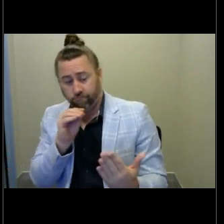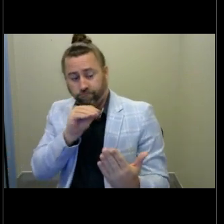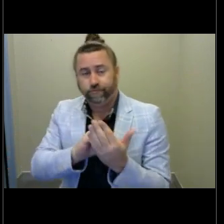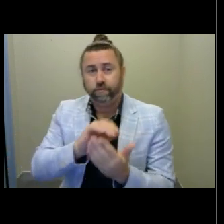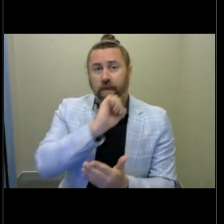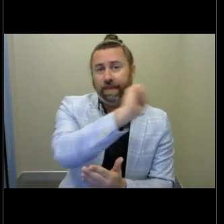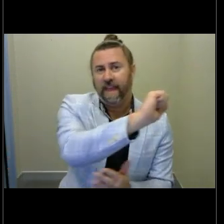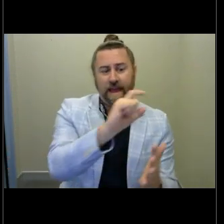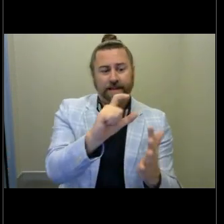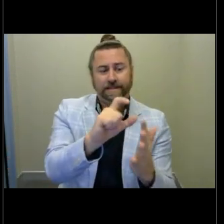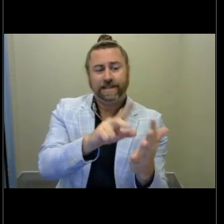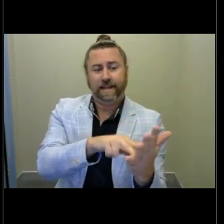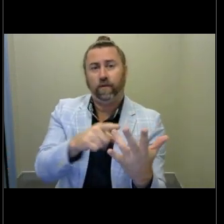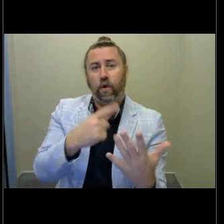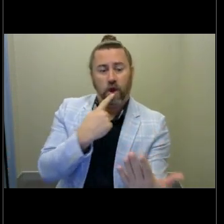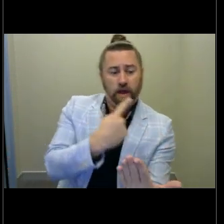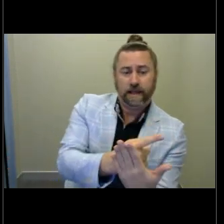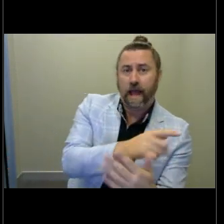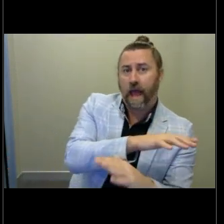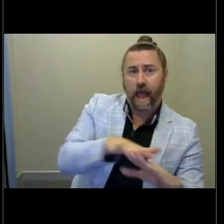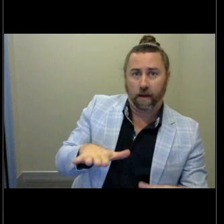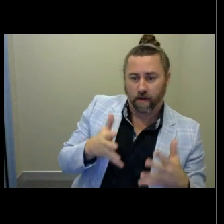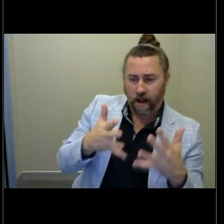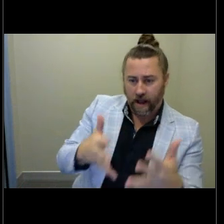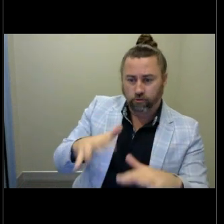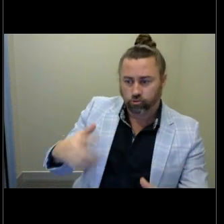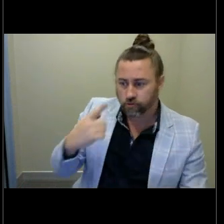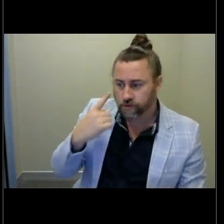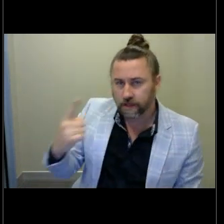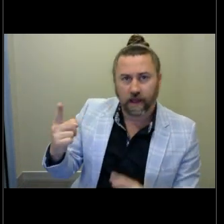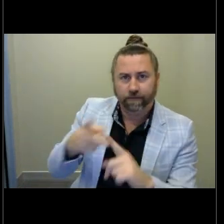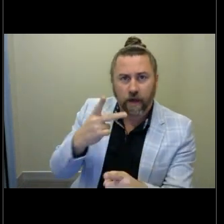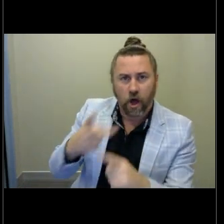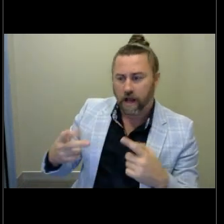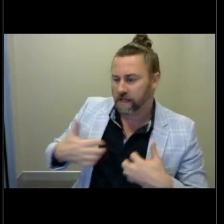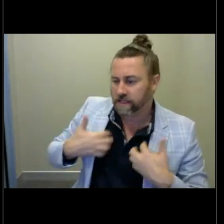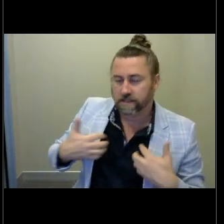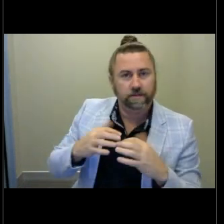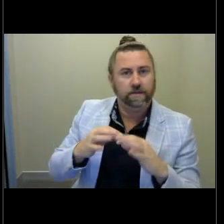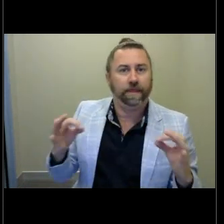supporting to get a DVO to make sure they are connected with a support service.